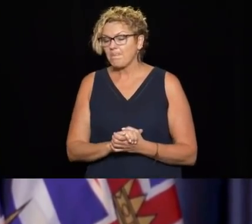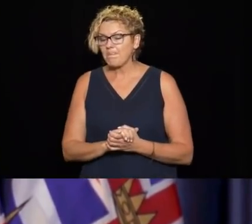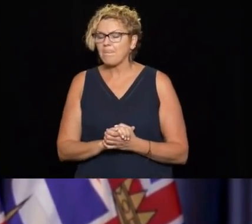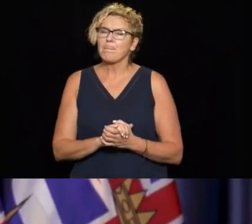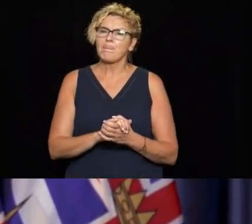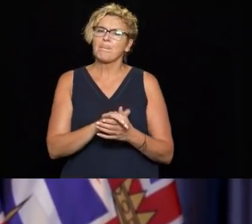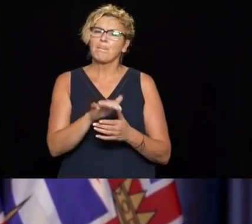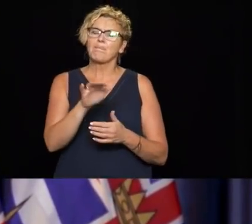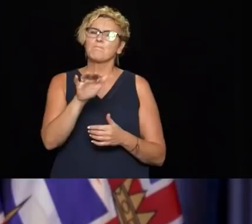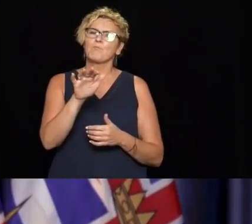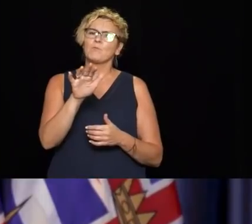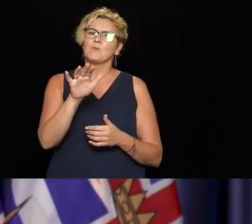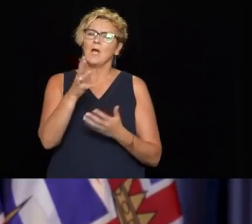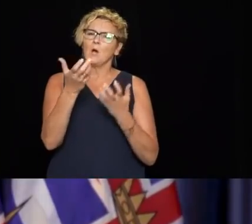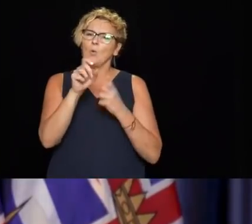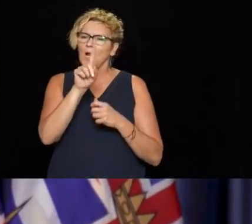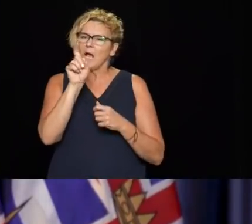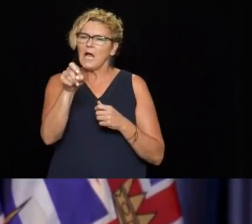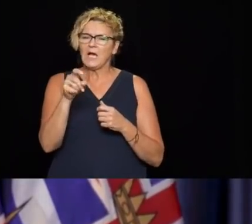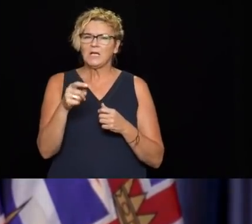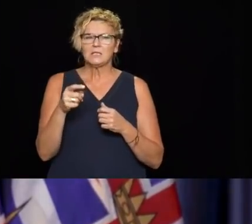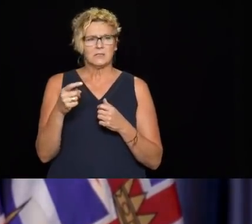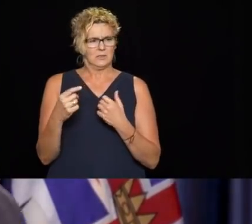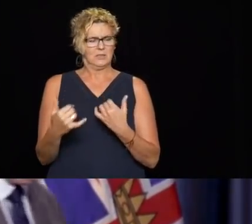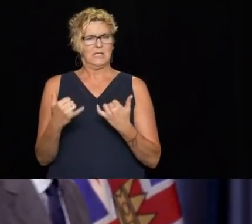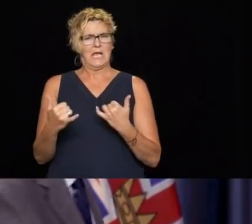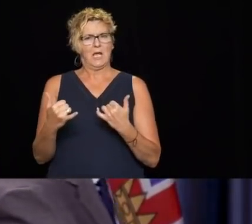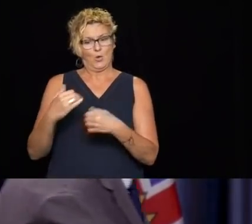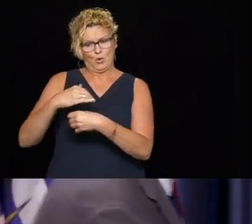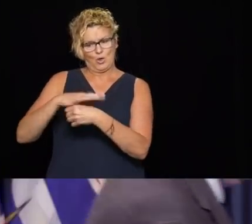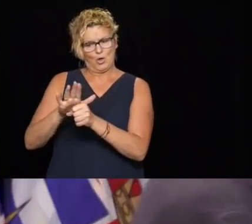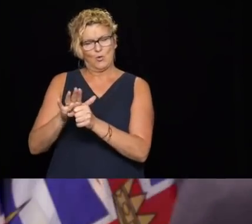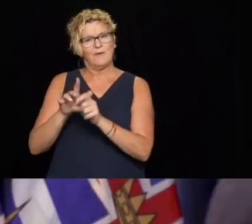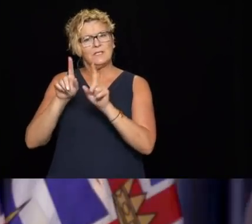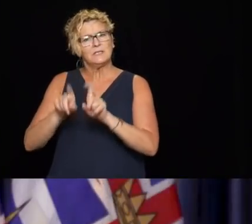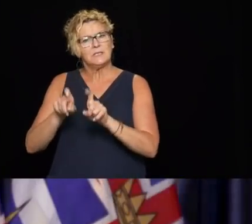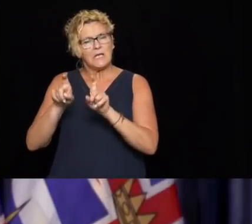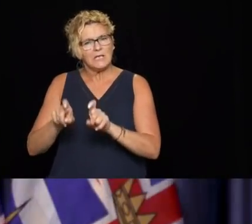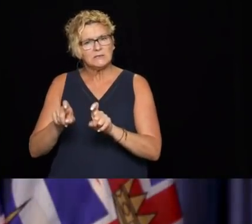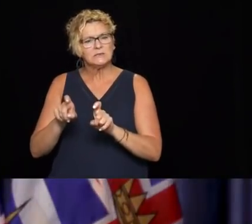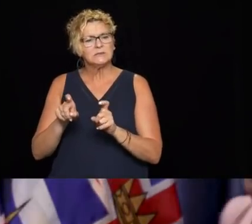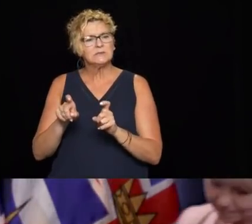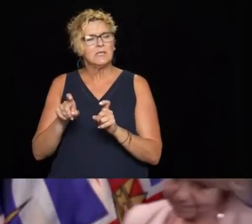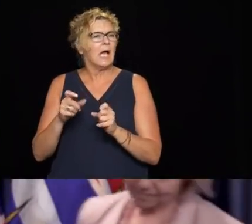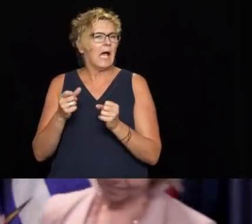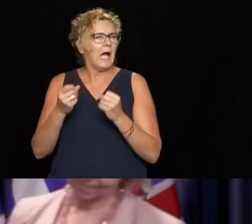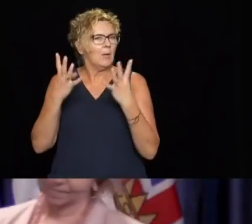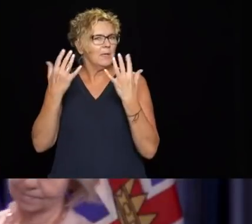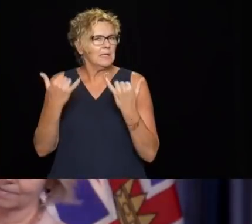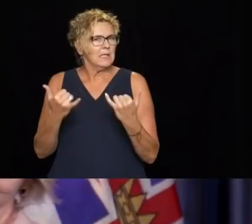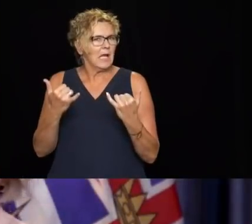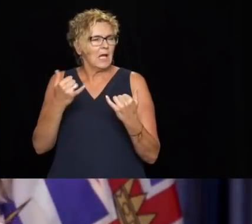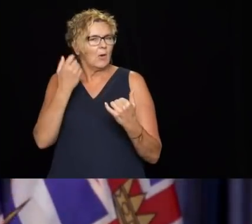A reminder to reporters in the line, please press*one to get into the queue, you will be allowed one question and one follow-up today.